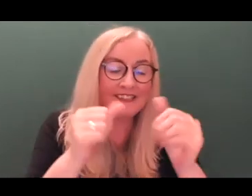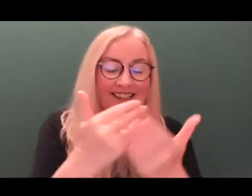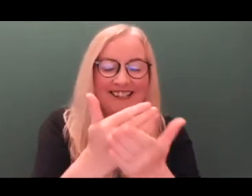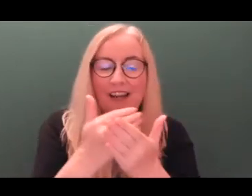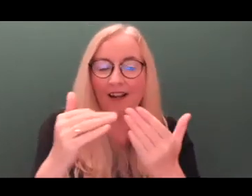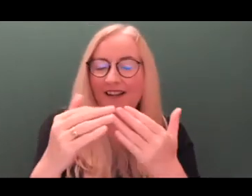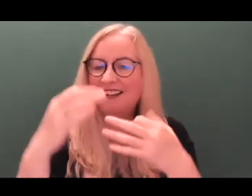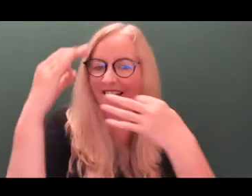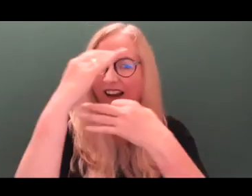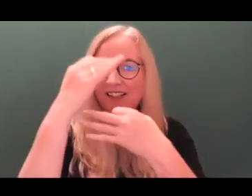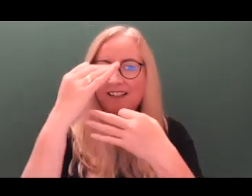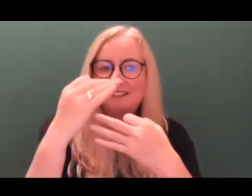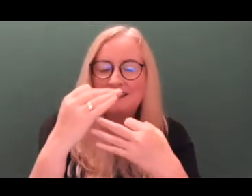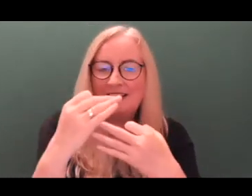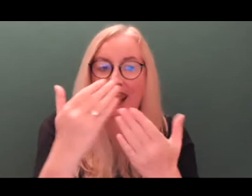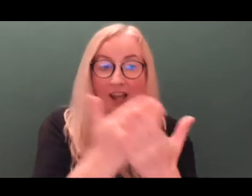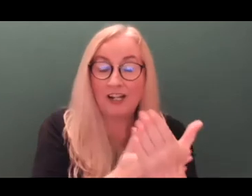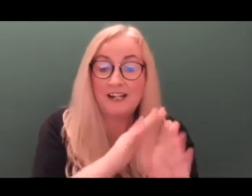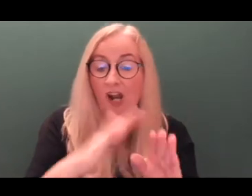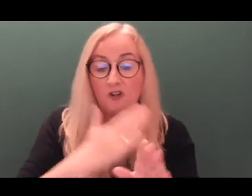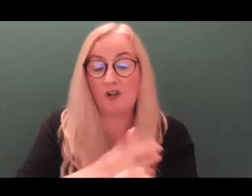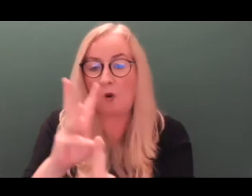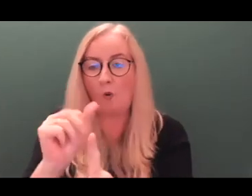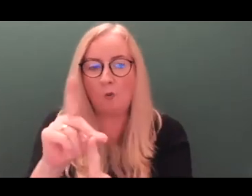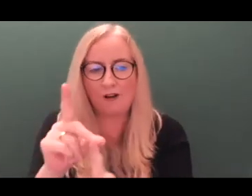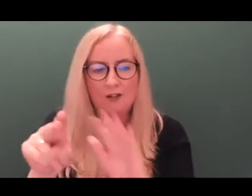not only for people who are wards, but also people out in the community